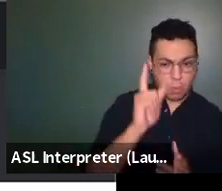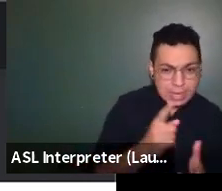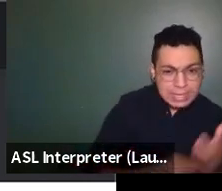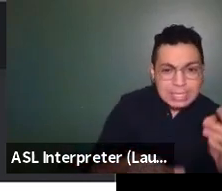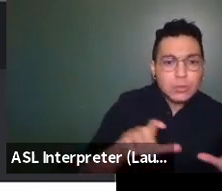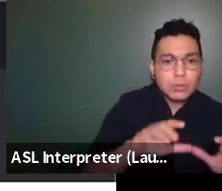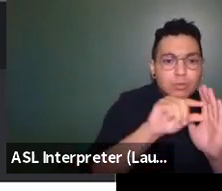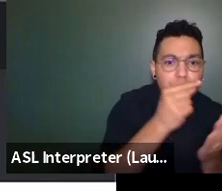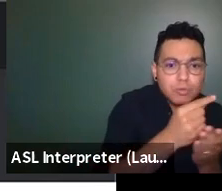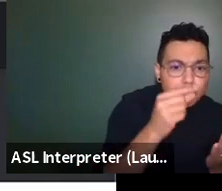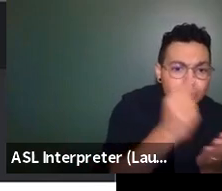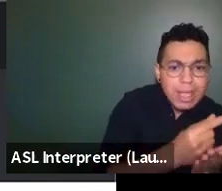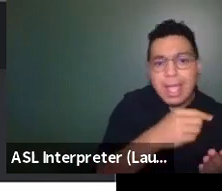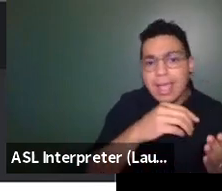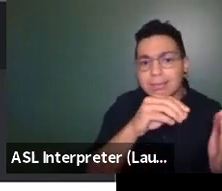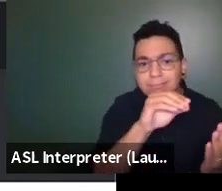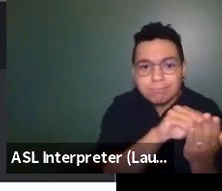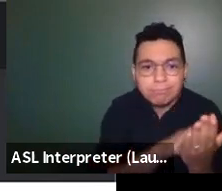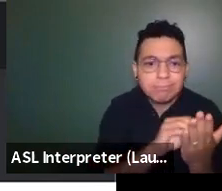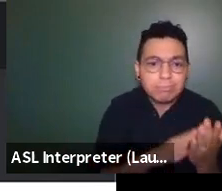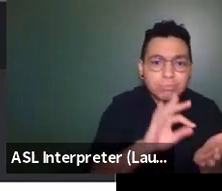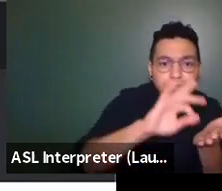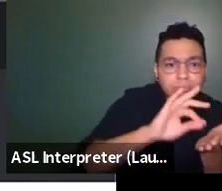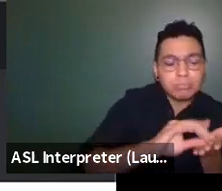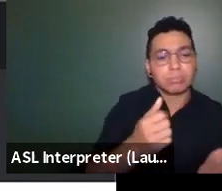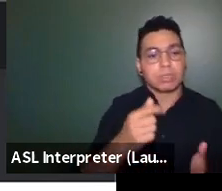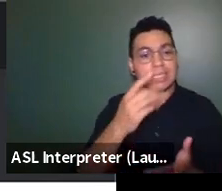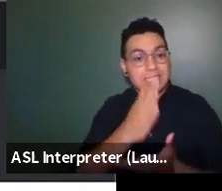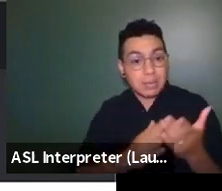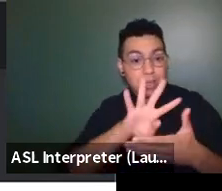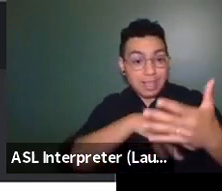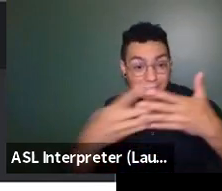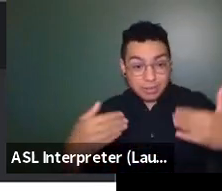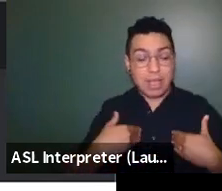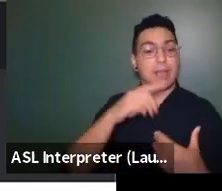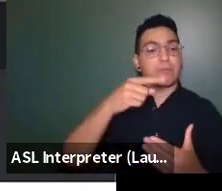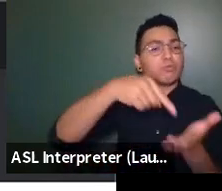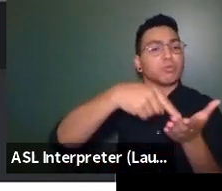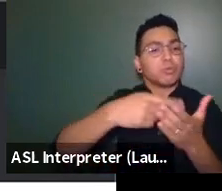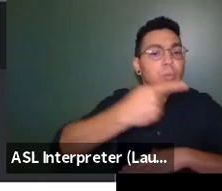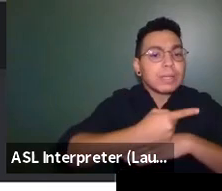ESD 112 - Katherine Livick: And we'll have a calendar view that will show the due dates of assignments that we have assigned to our students.